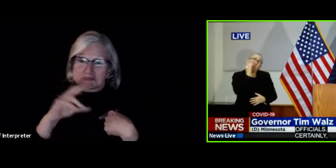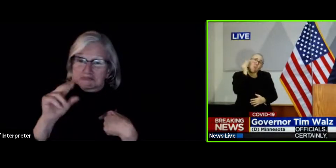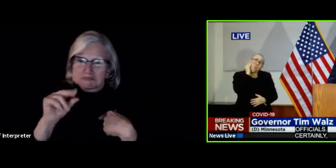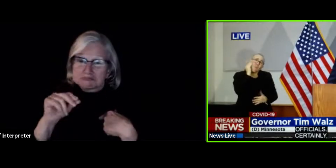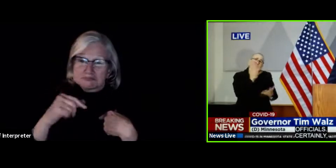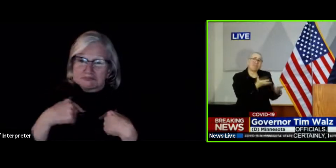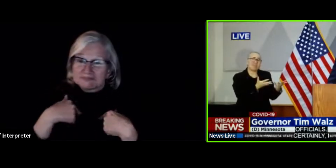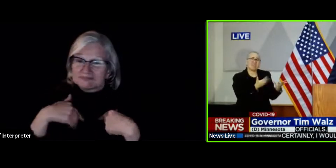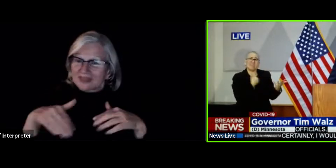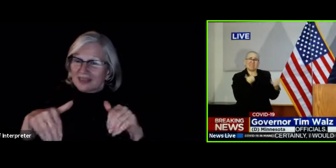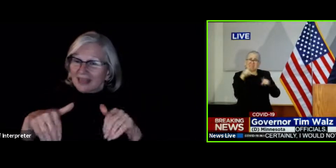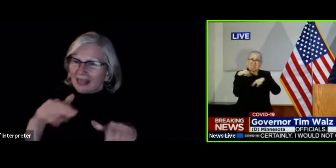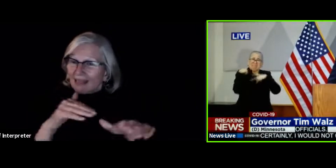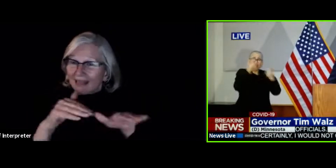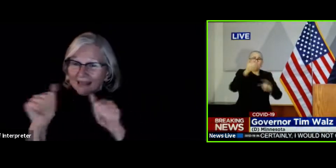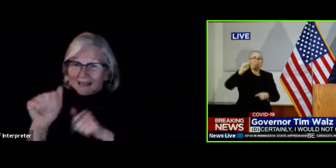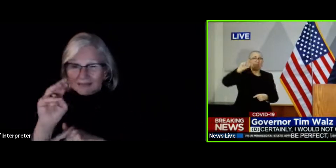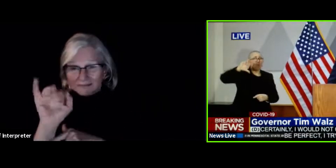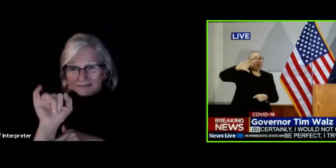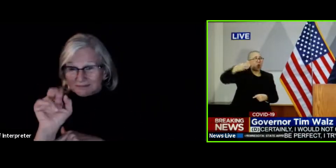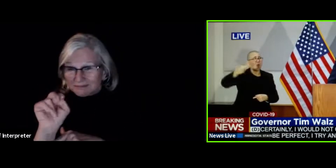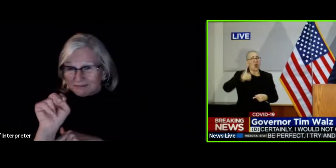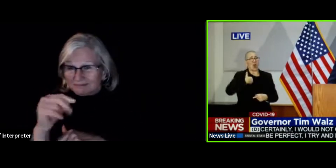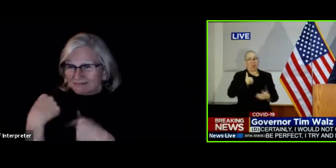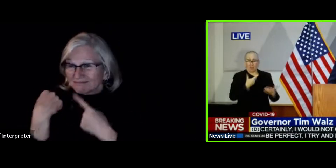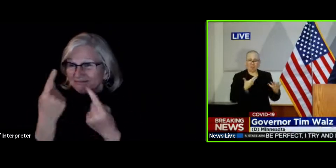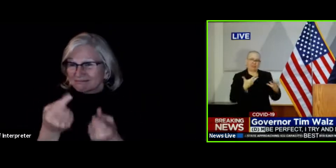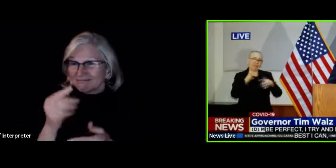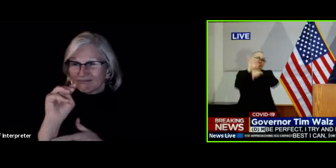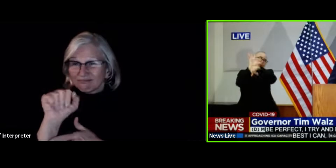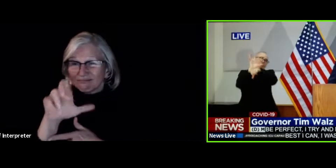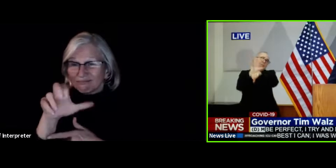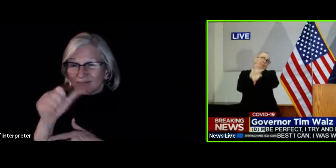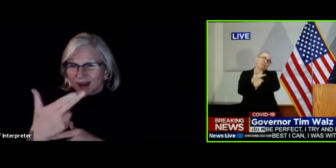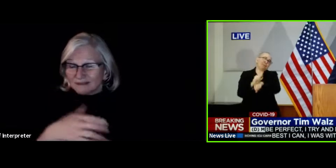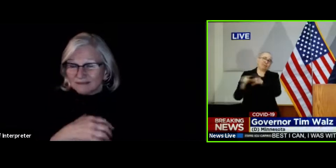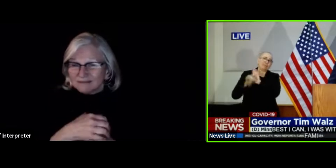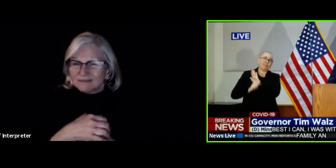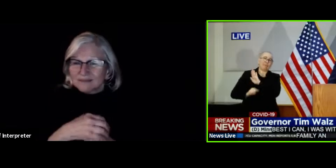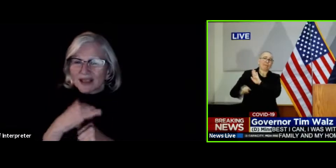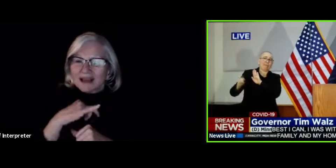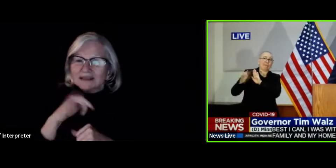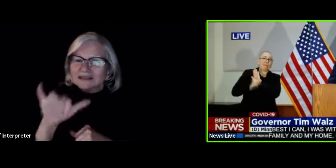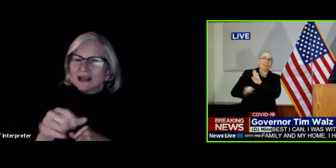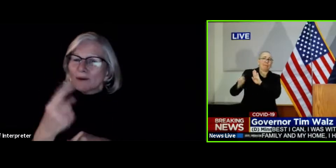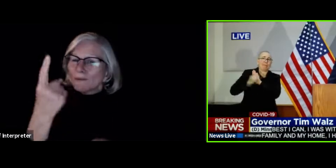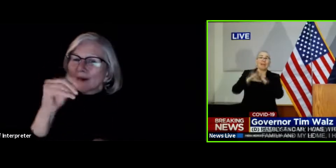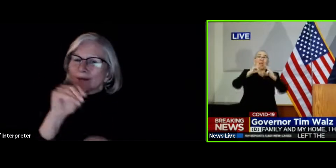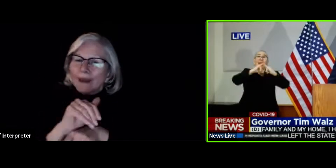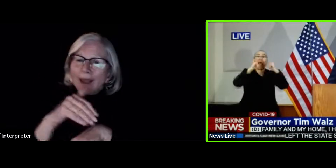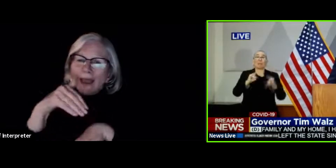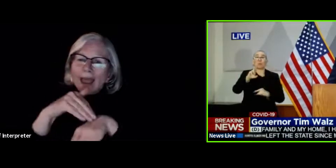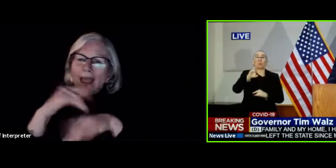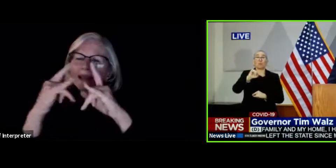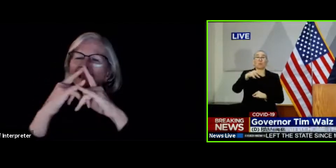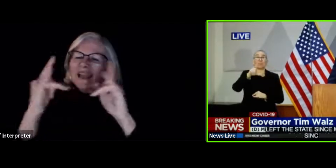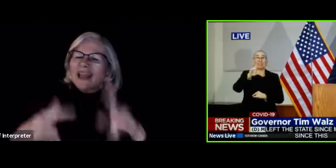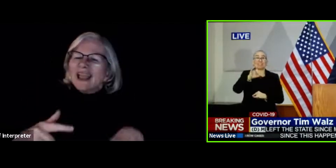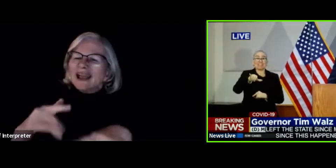I'VE SPENT A NIGHT AT CAMP RIPLEY WATCHING THE ARTILLERY AND I SPENT ONE NIGHT IN DULUTH VISITING A SMALL